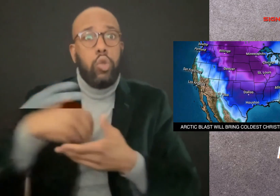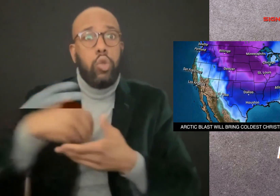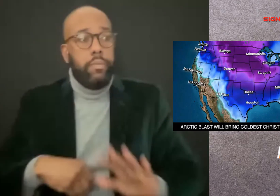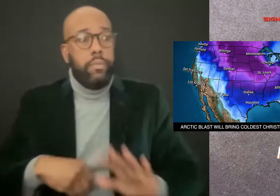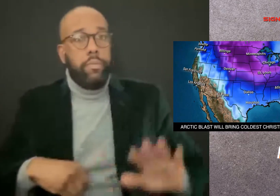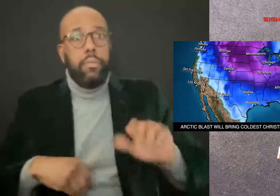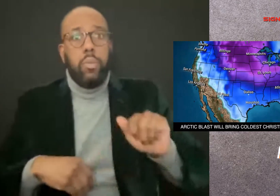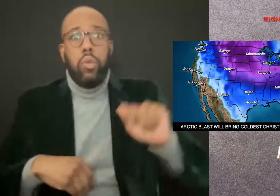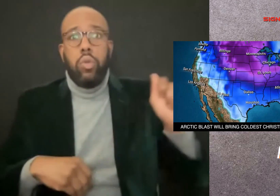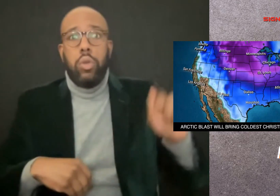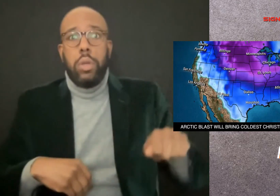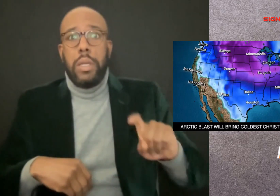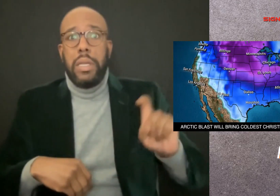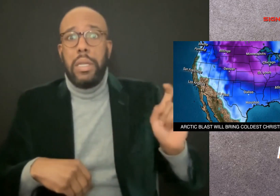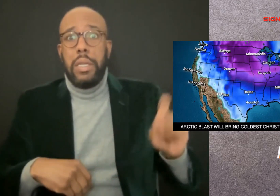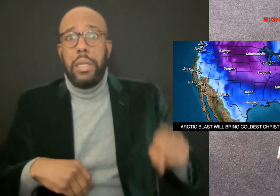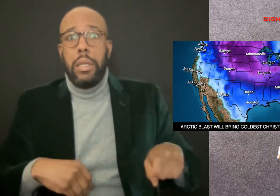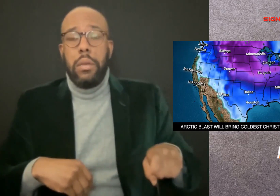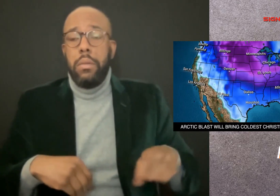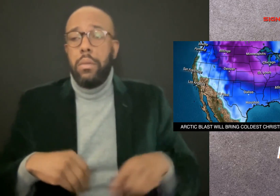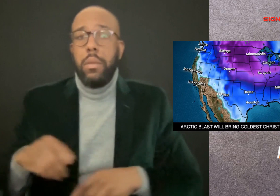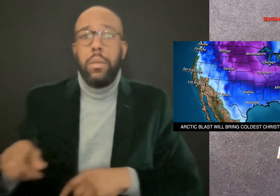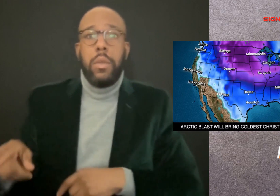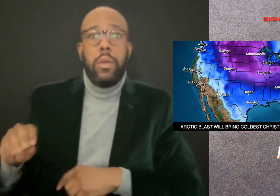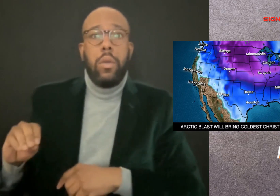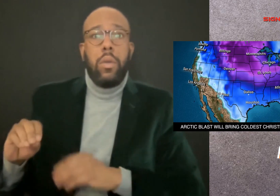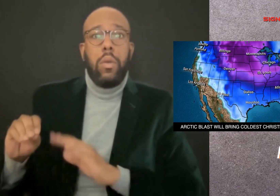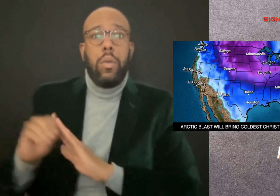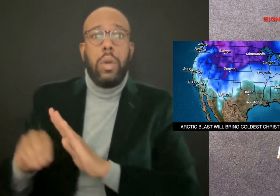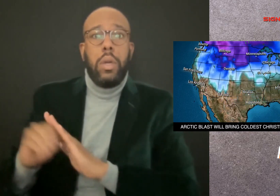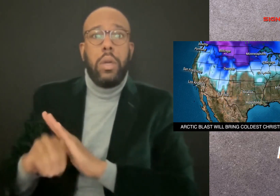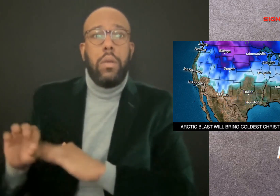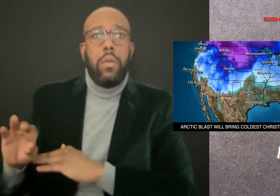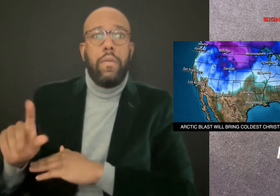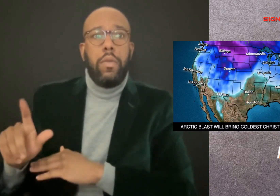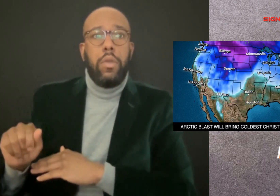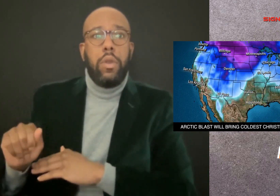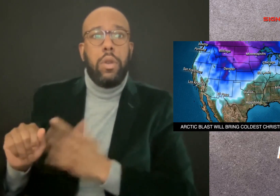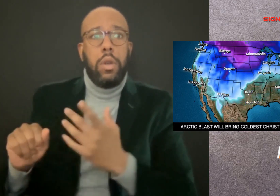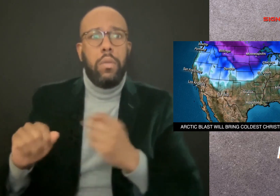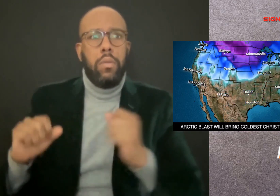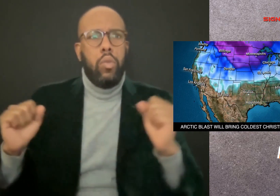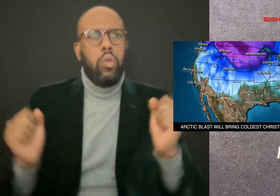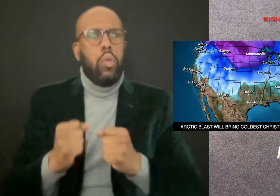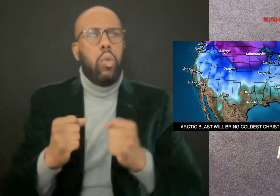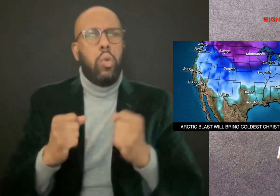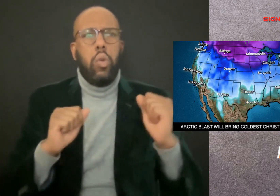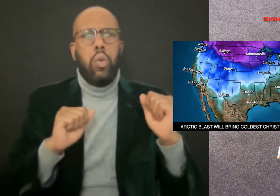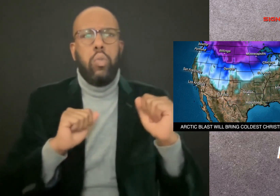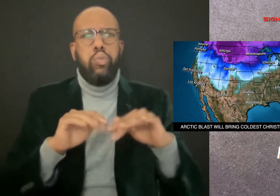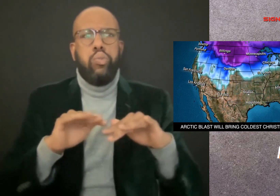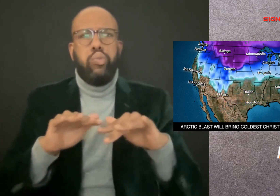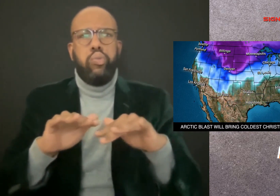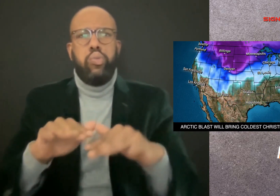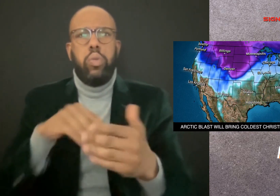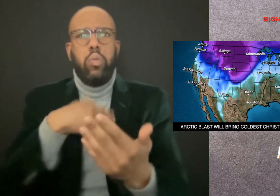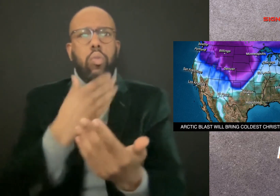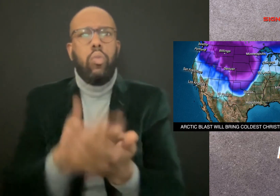including places as far south as Austin Texas and Orlando Florida an arctic blast is expected